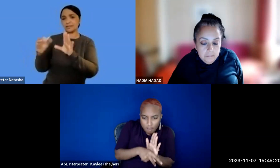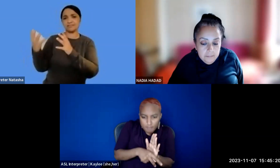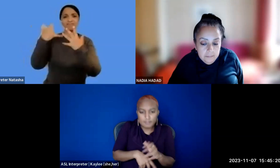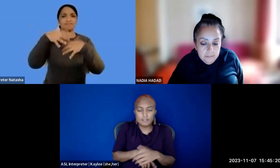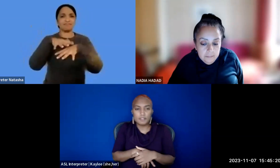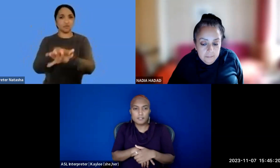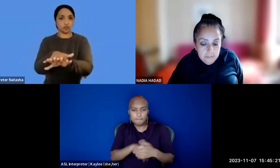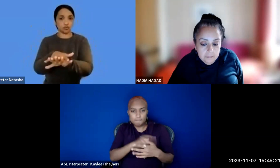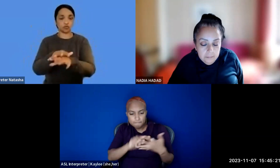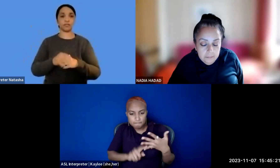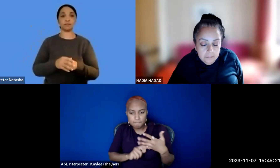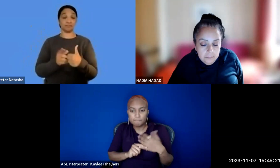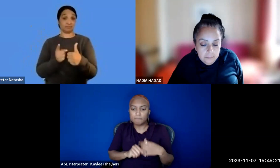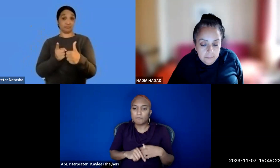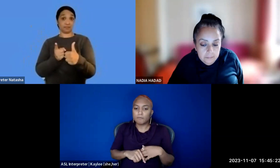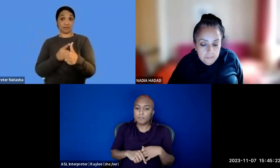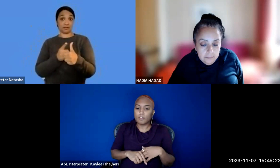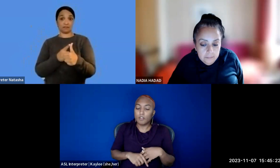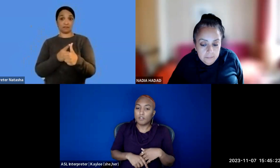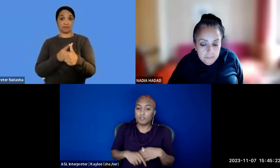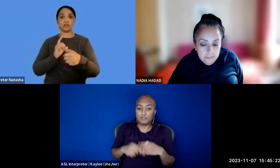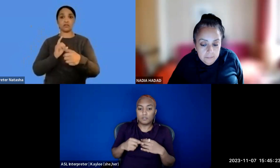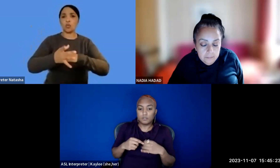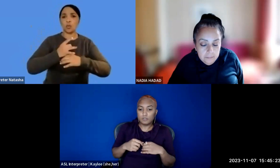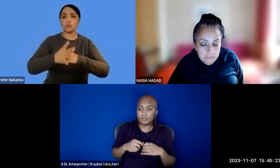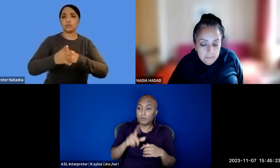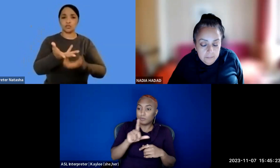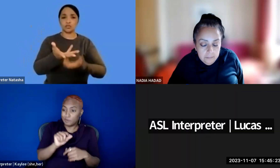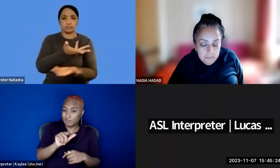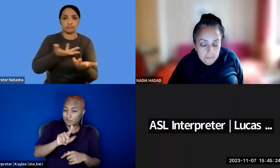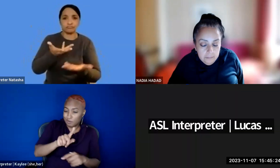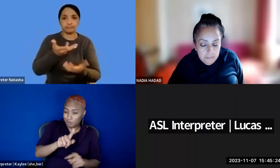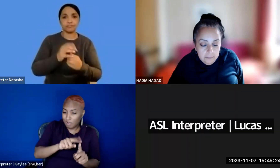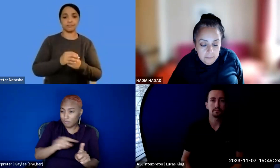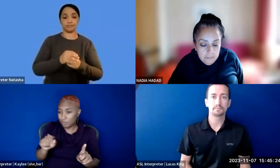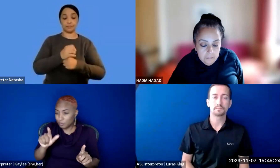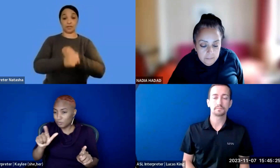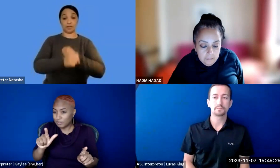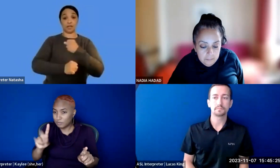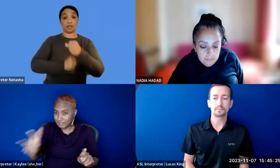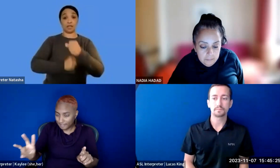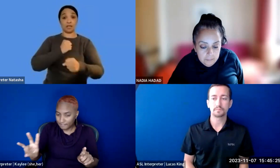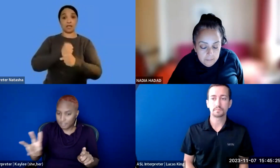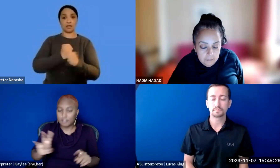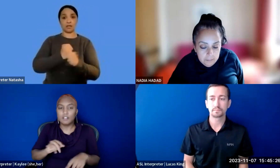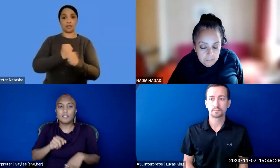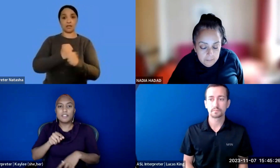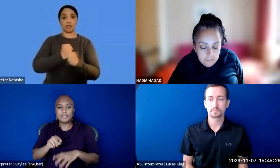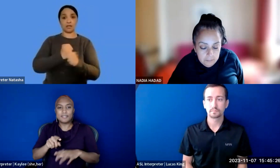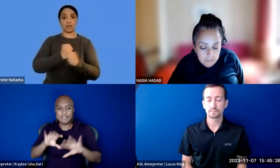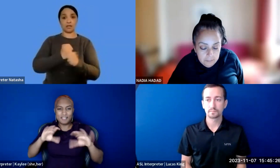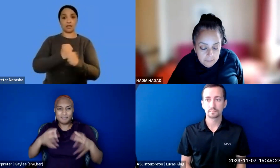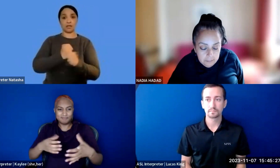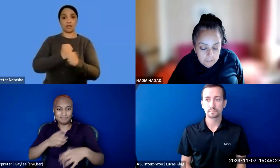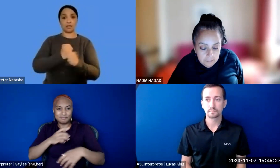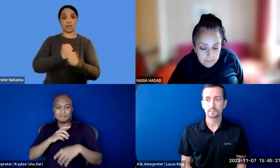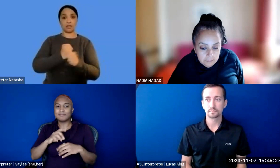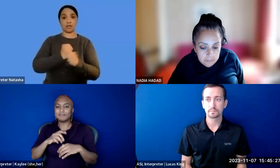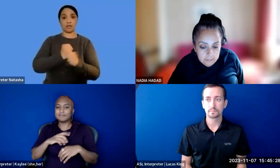when preparing the multiannual program 2021-2027, the delegation conducted very wide consultations,